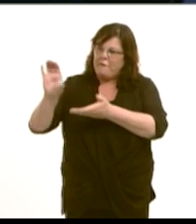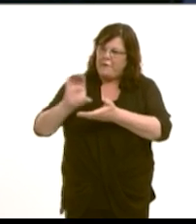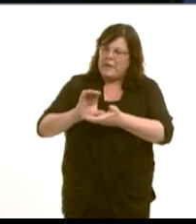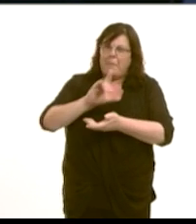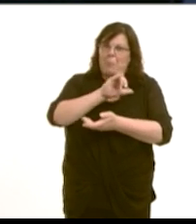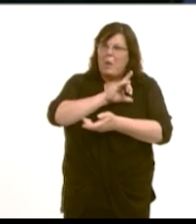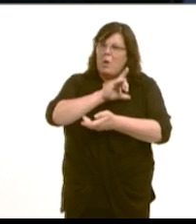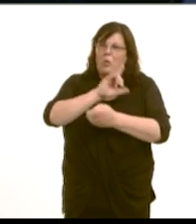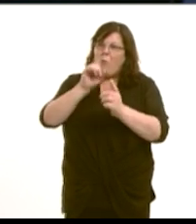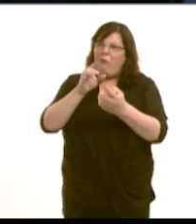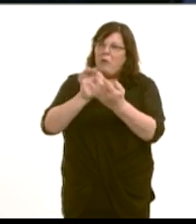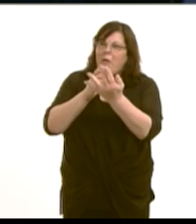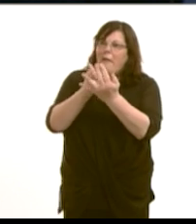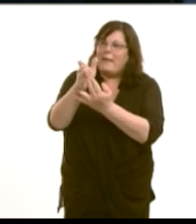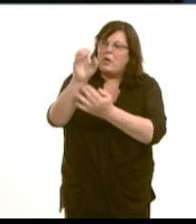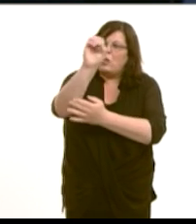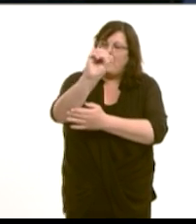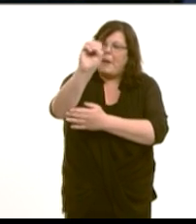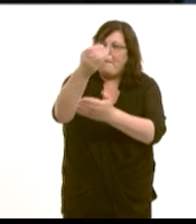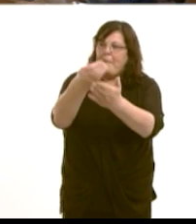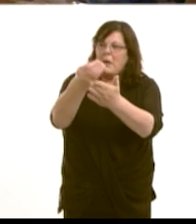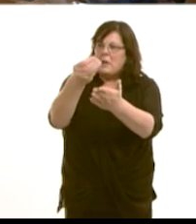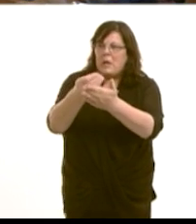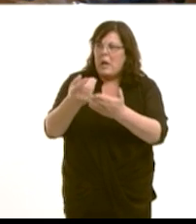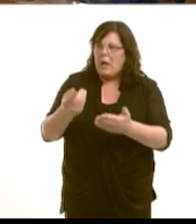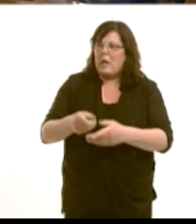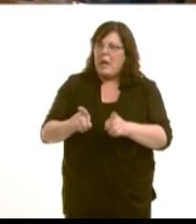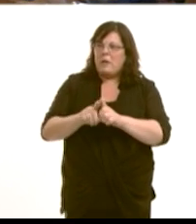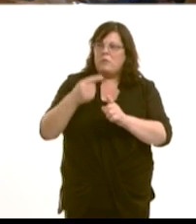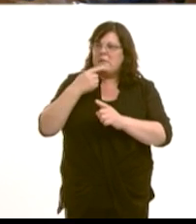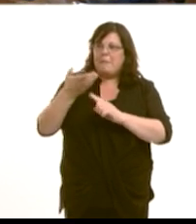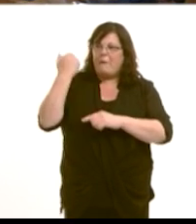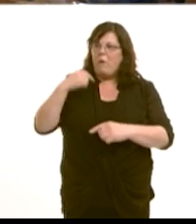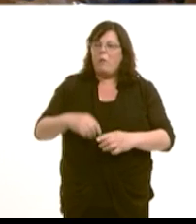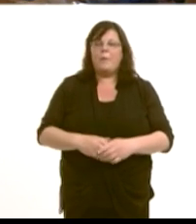Marshall plan for the Welsh economy, as weíve mentioned as a party?